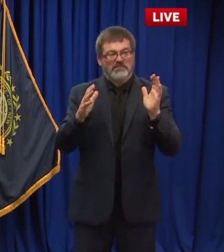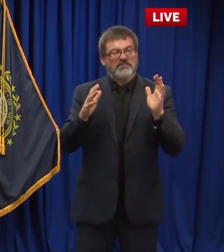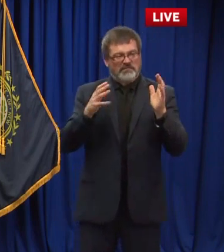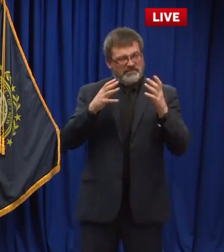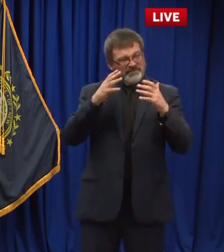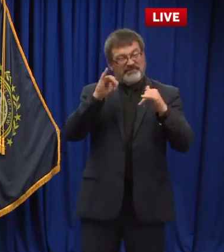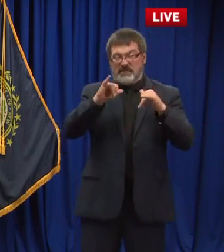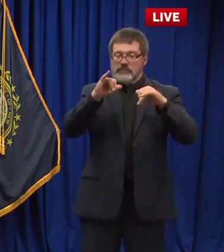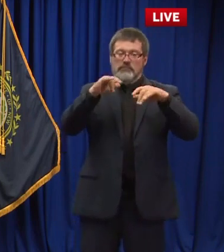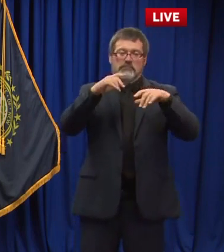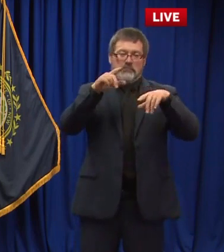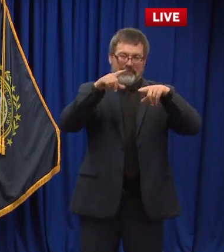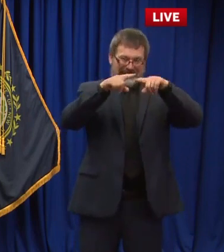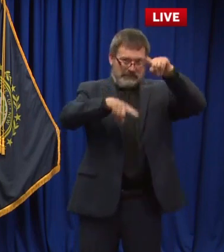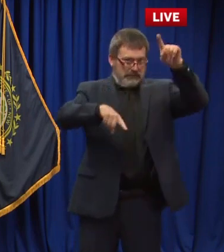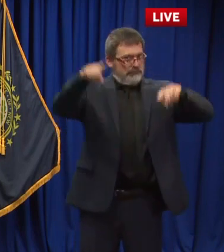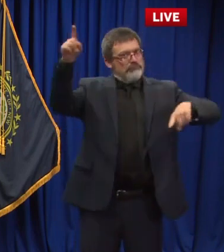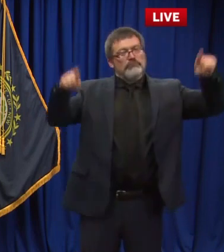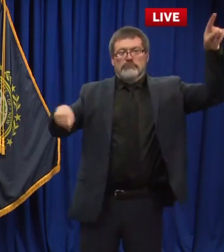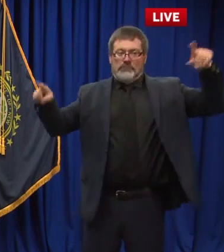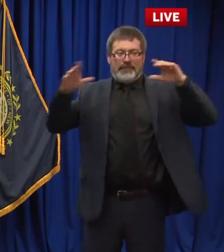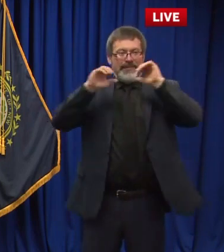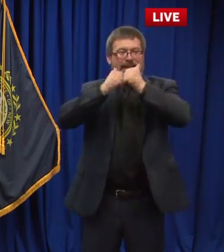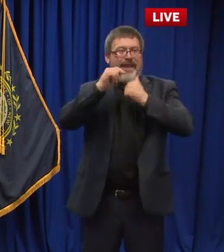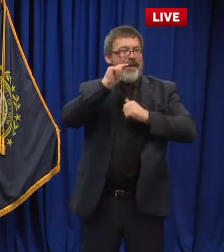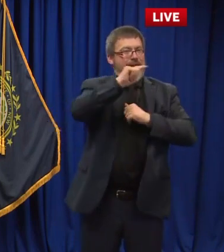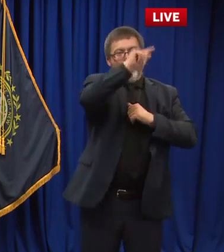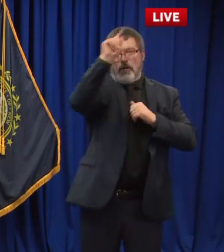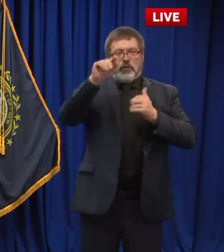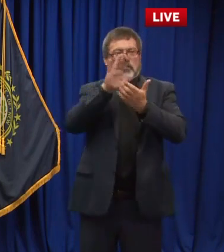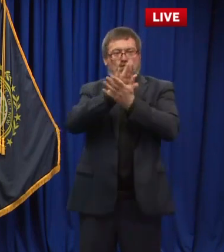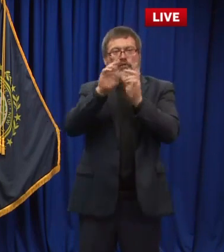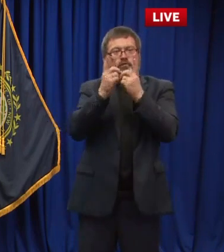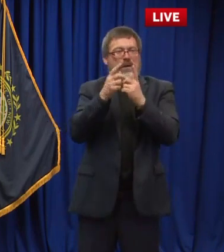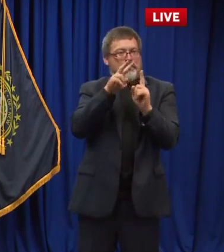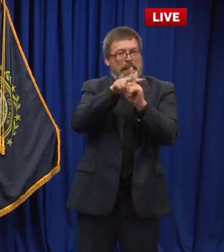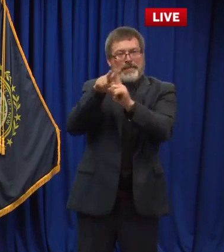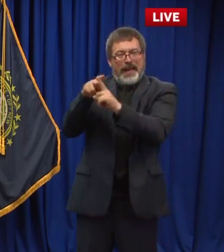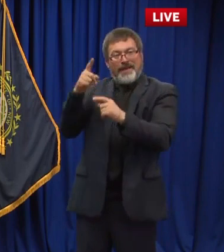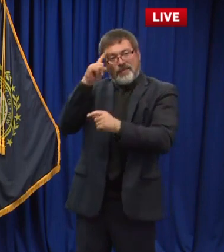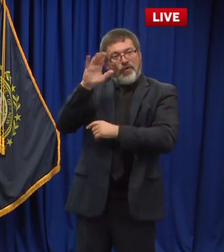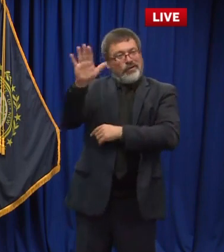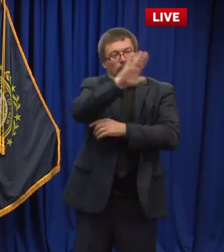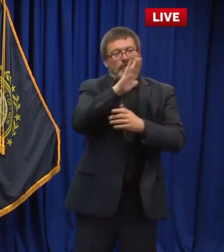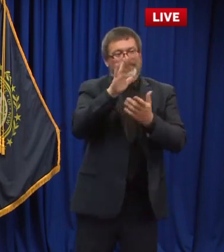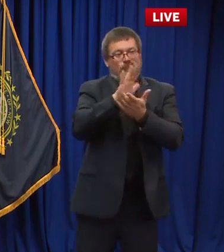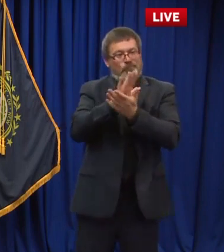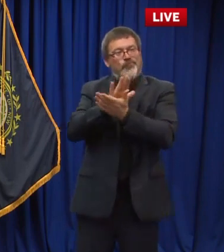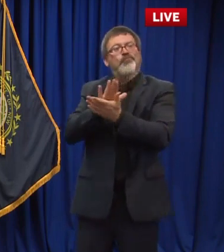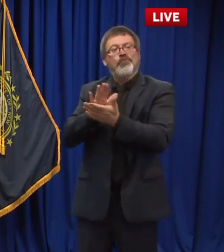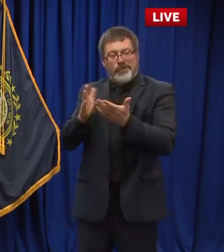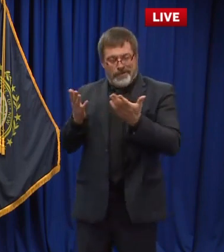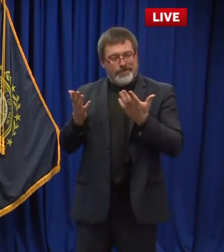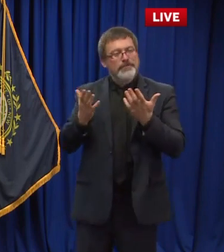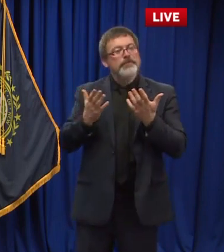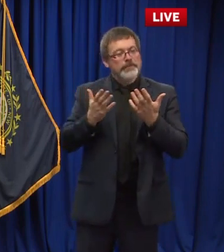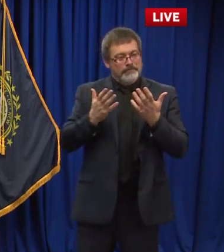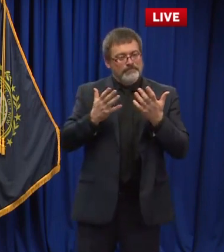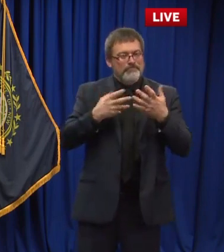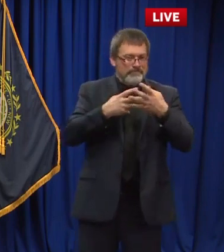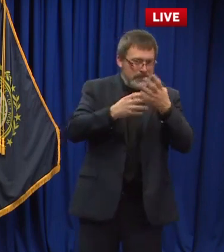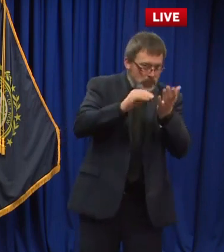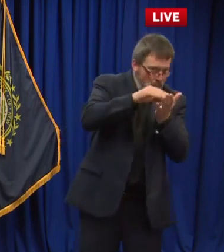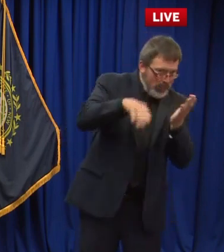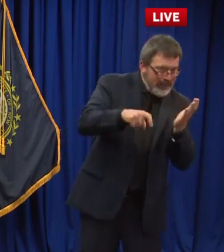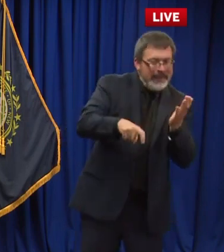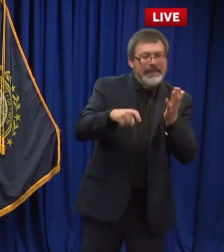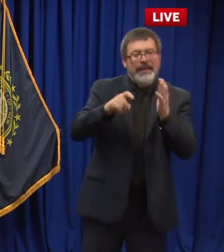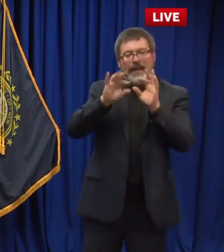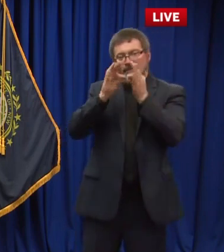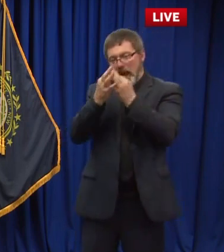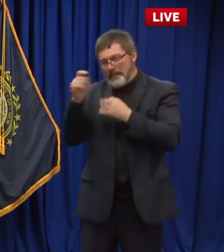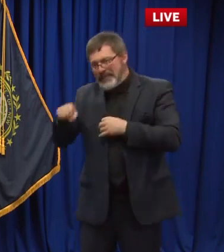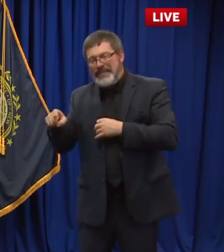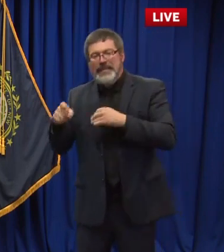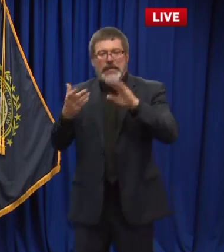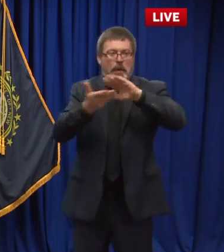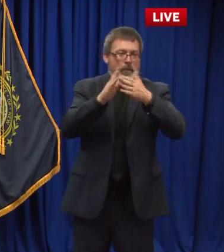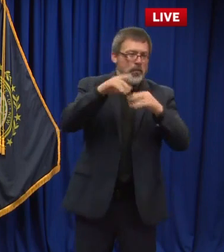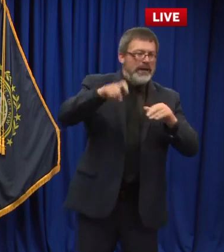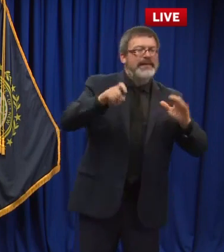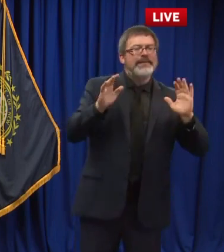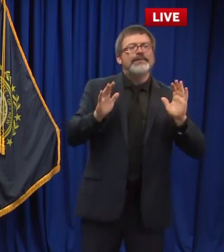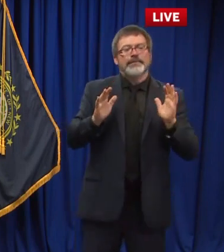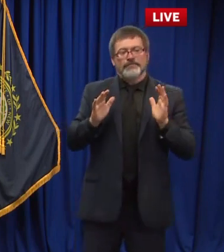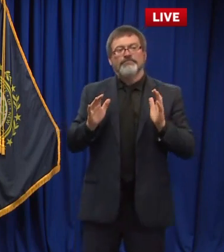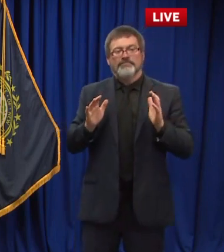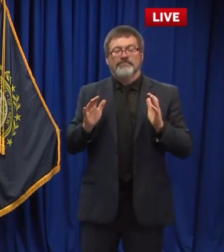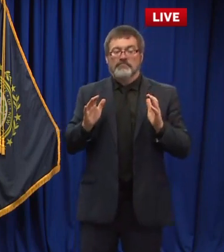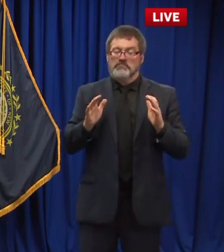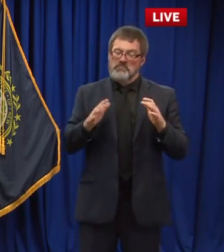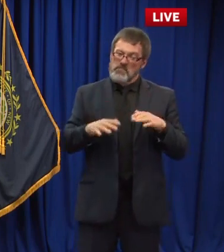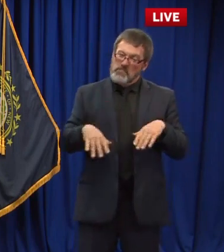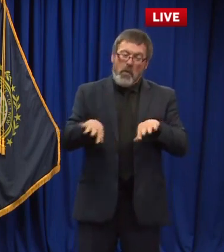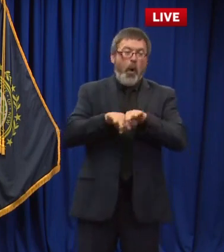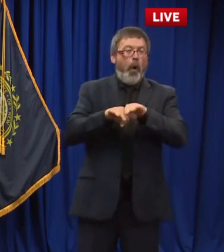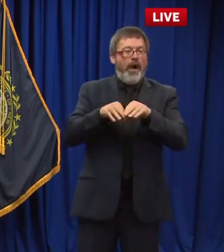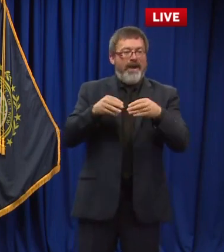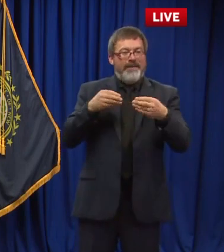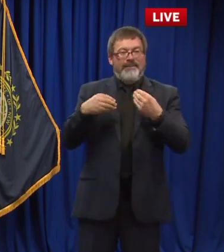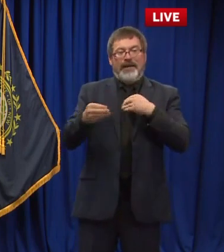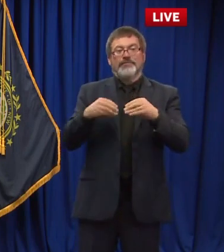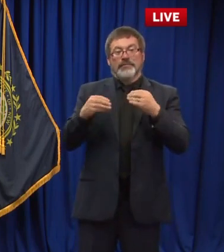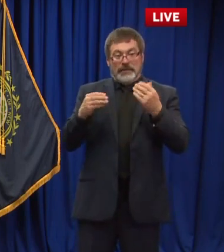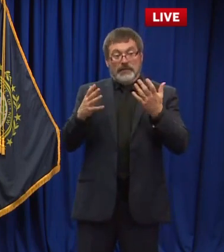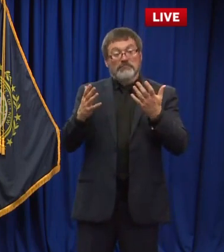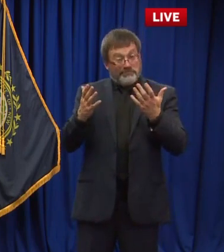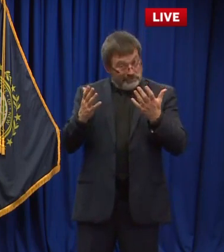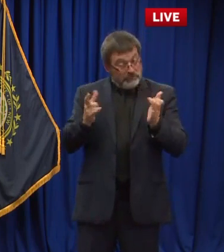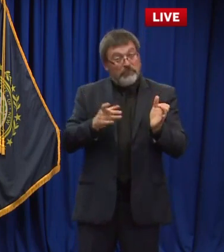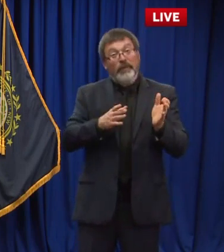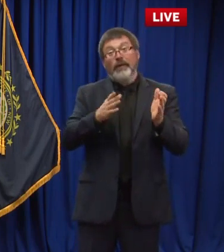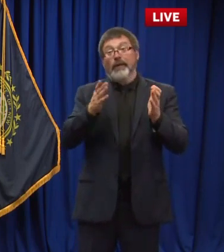THE START TASK FORCE TEAM DID A GREAT JOB CREATING A DOCUMENT THAT IS NOT JUST RIGID AND TRYING TO MAKE ONE-SIZE-FITS-ALL BUT A DOCUMENT THAT IS FLEXIBLE AND REMAINS DYNAMIC AS THEY GO